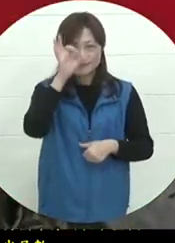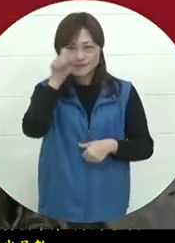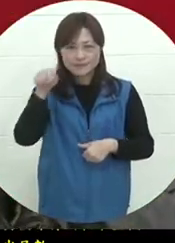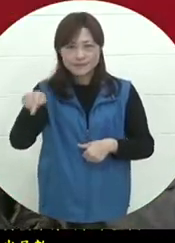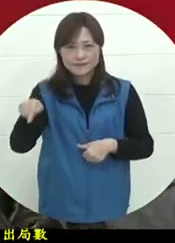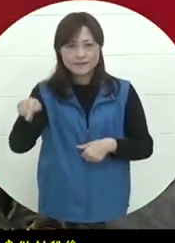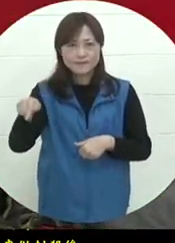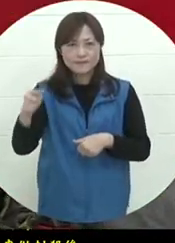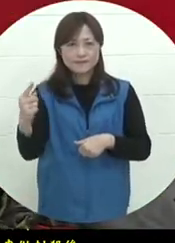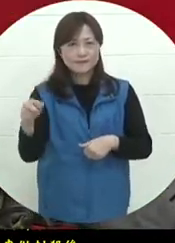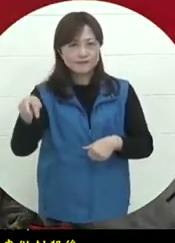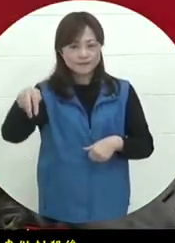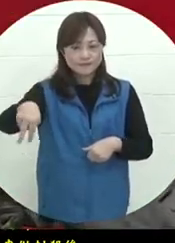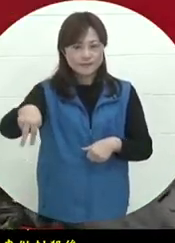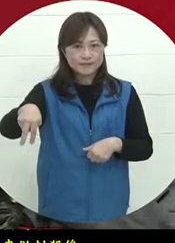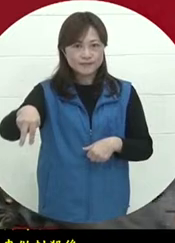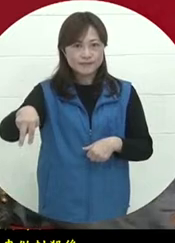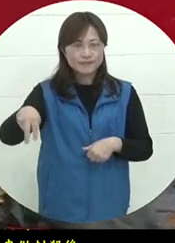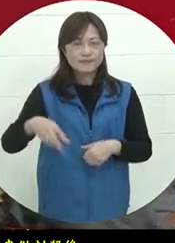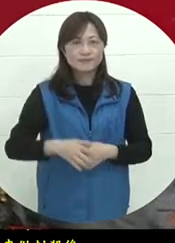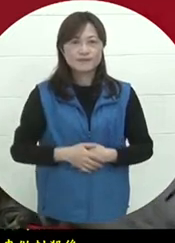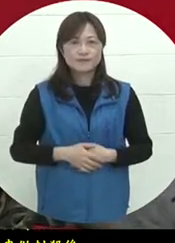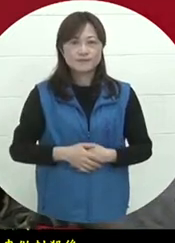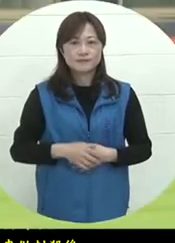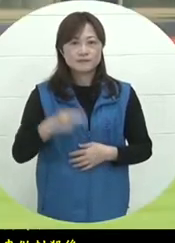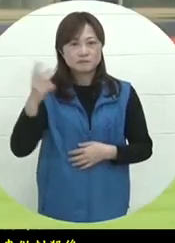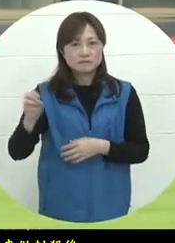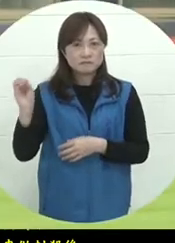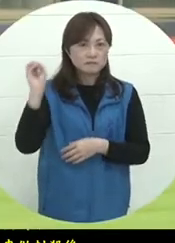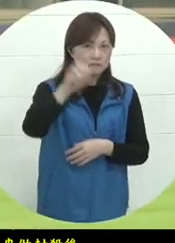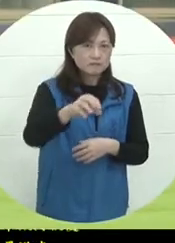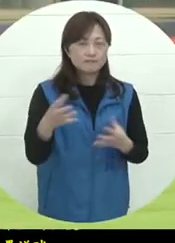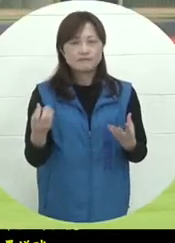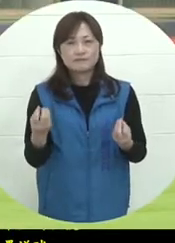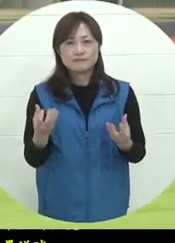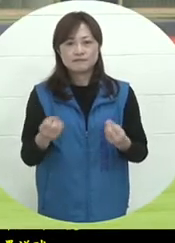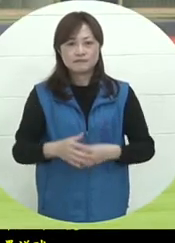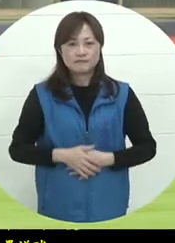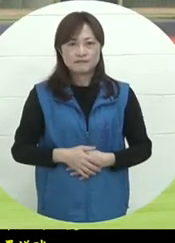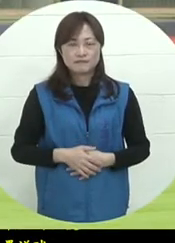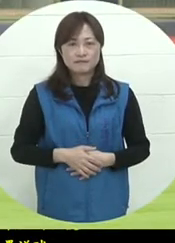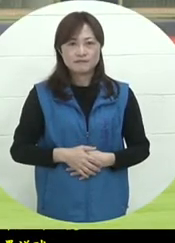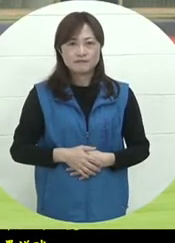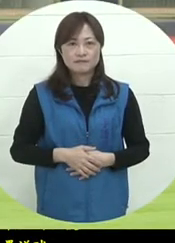to avoid any mistakes. In the end, he did not pass the ball out one by one to find a way to catch